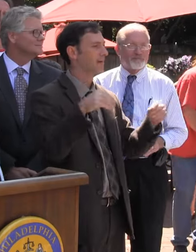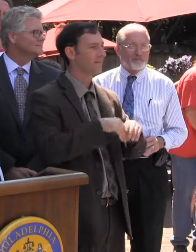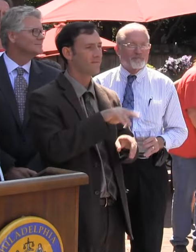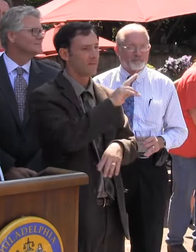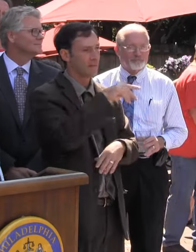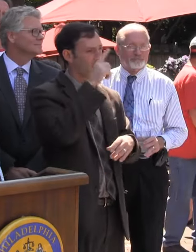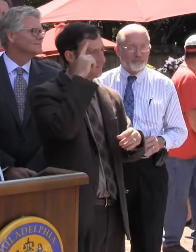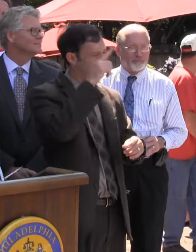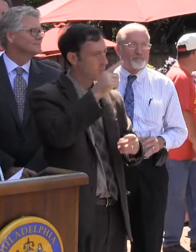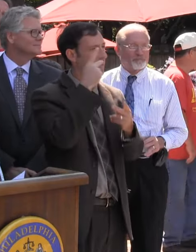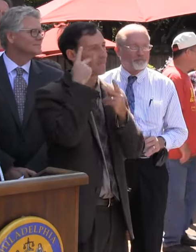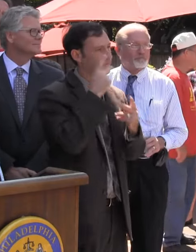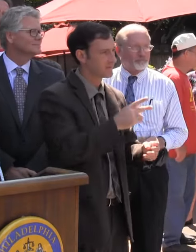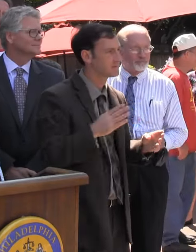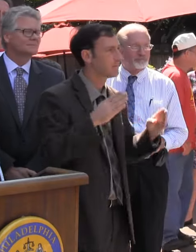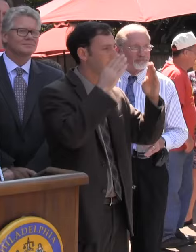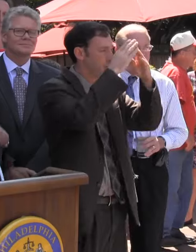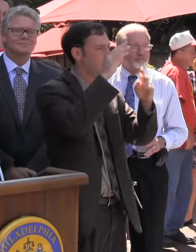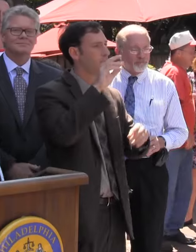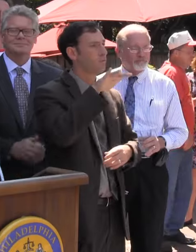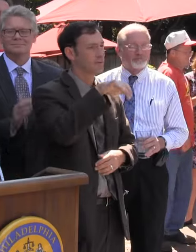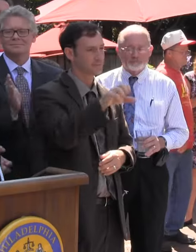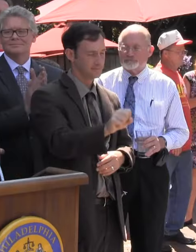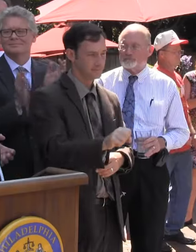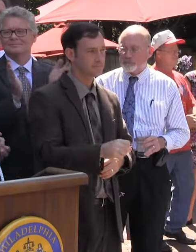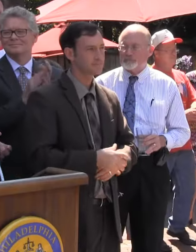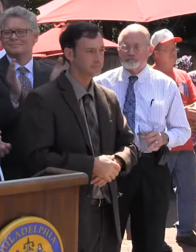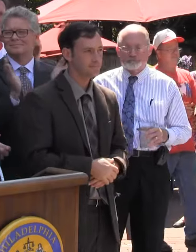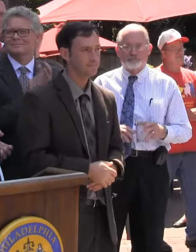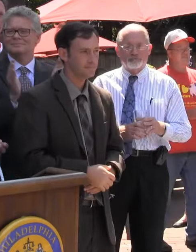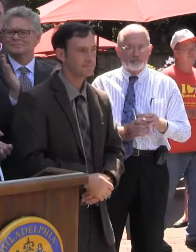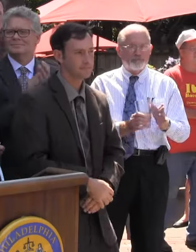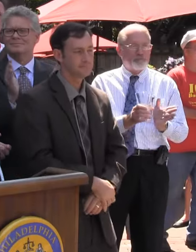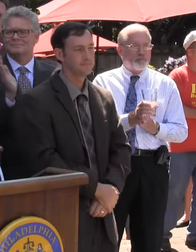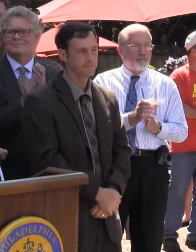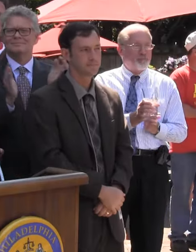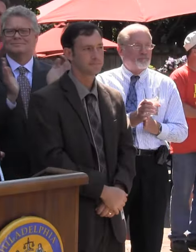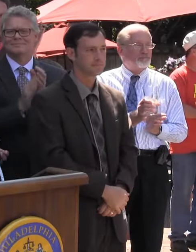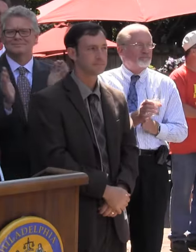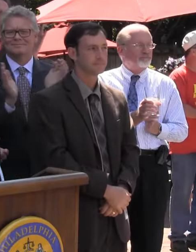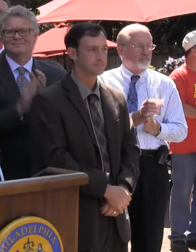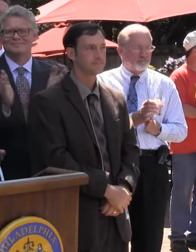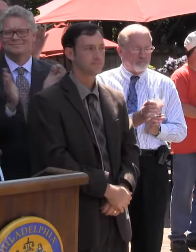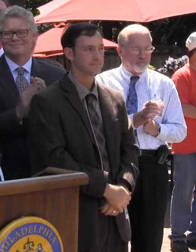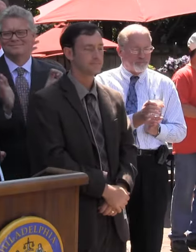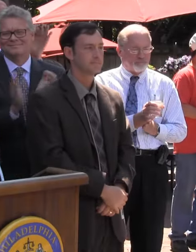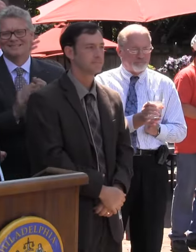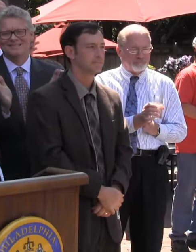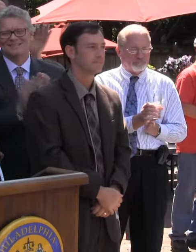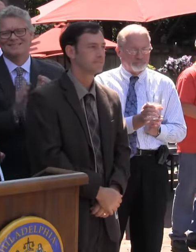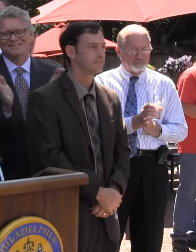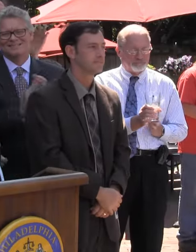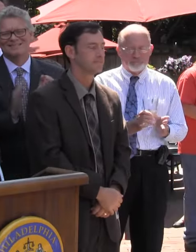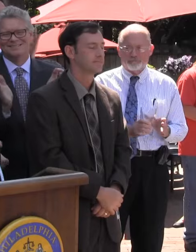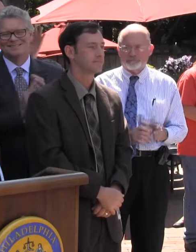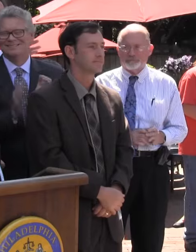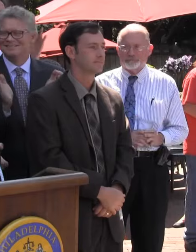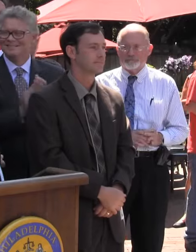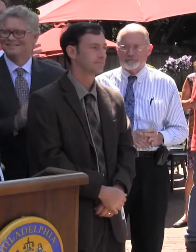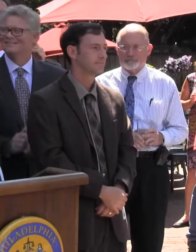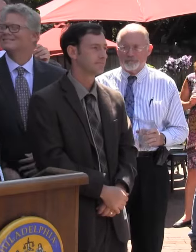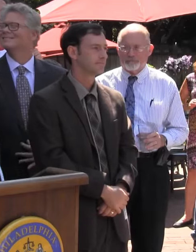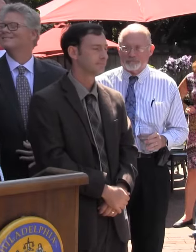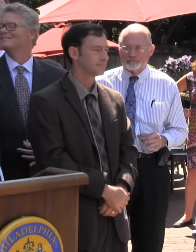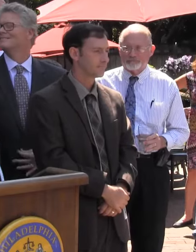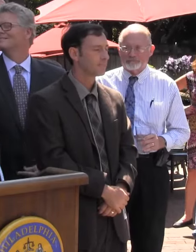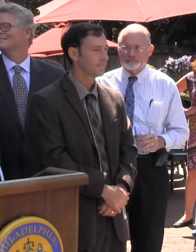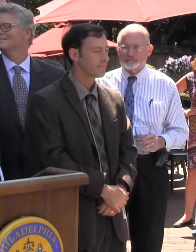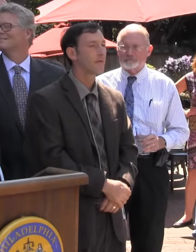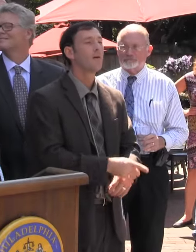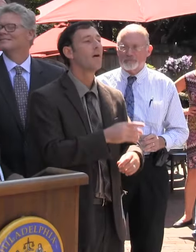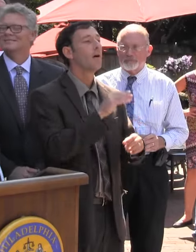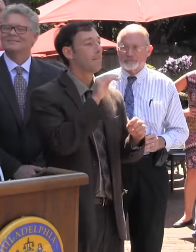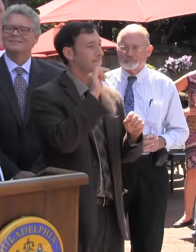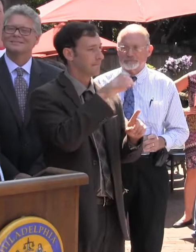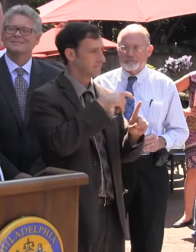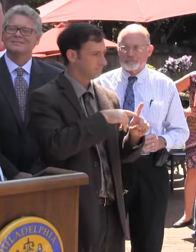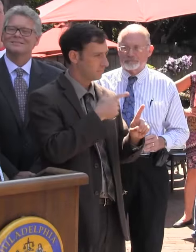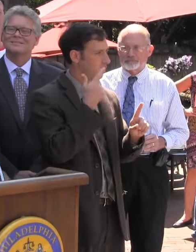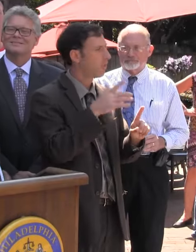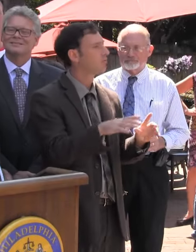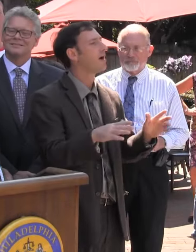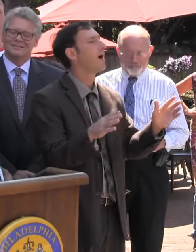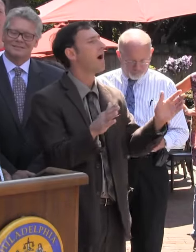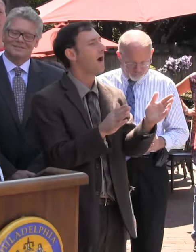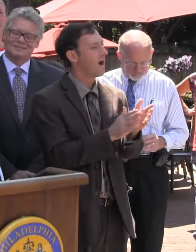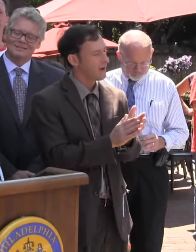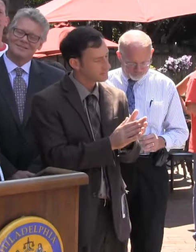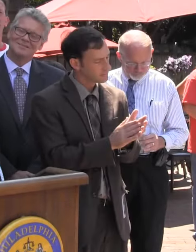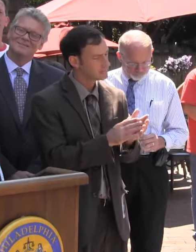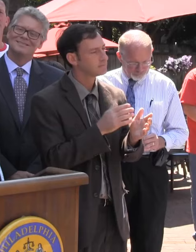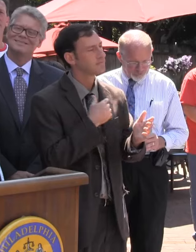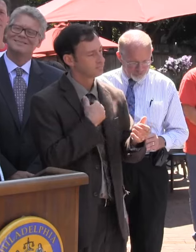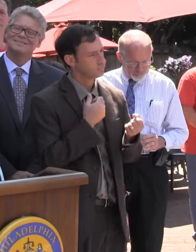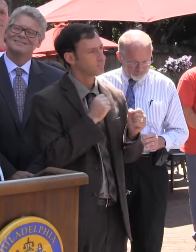for the visit of Pope Francis. Now Mick has already asked, and I had to do my best in